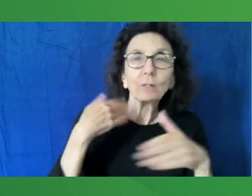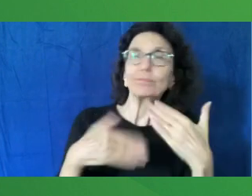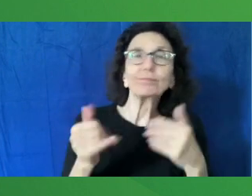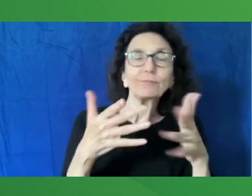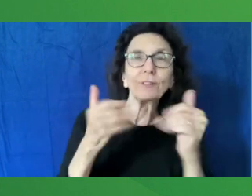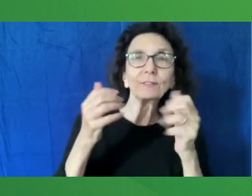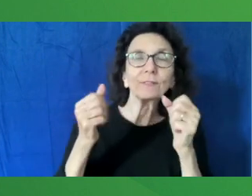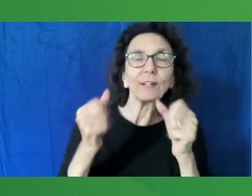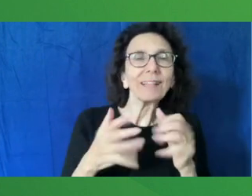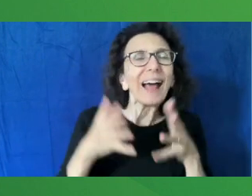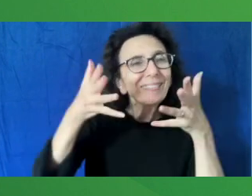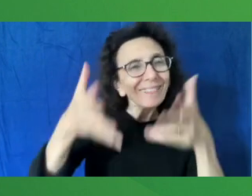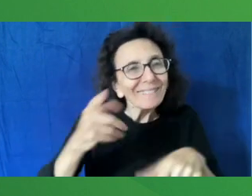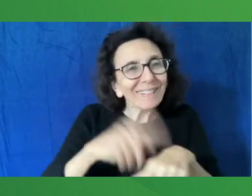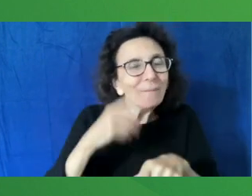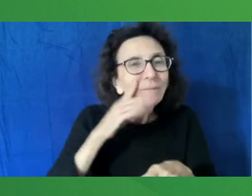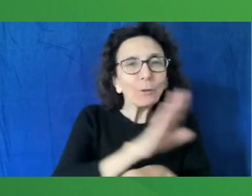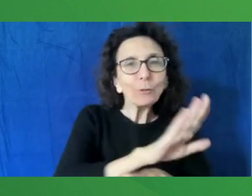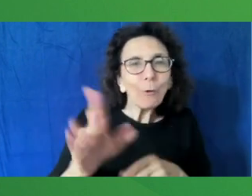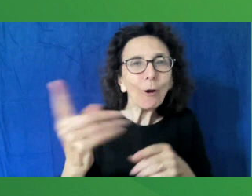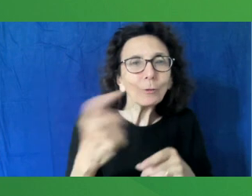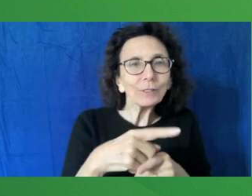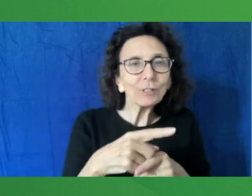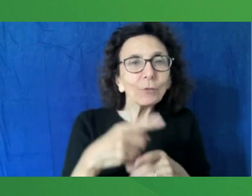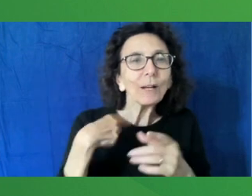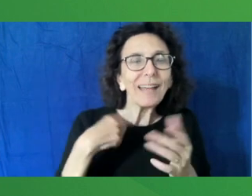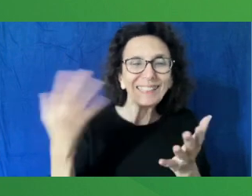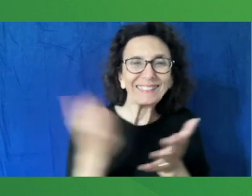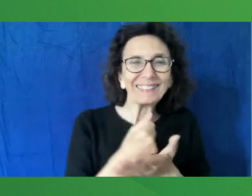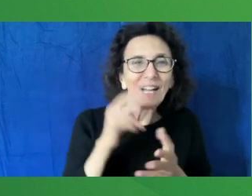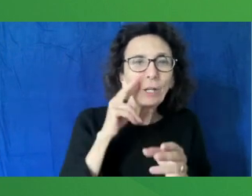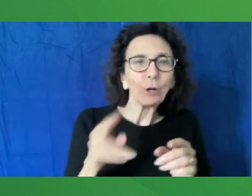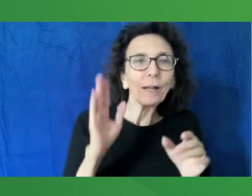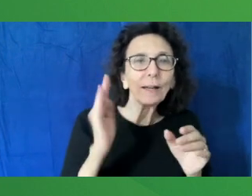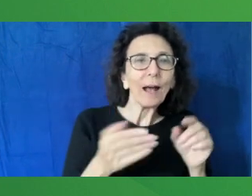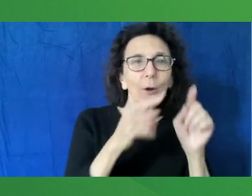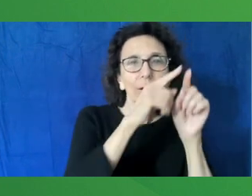questions. So we're just gonna really quickly look at this continuum.